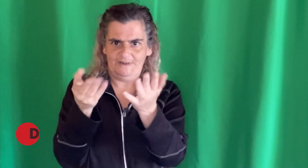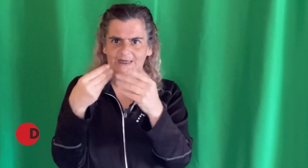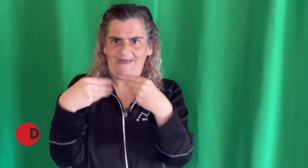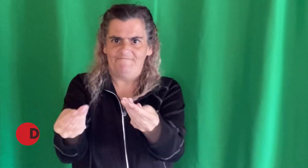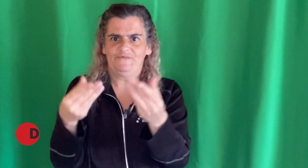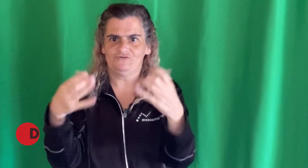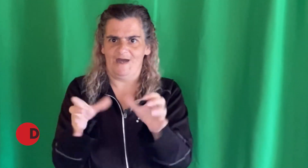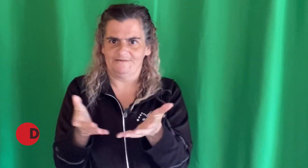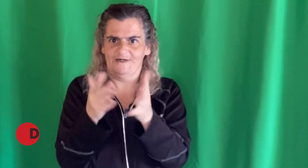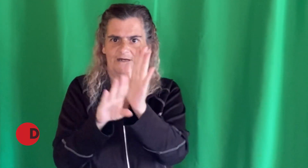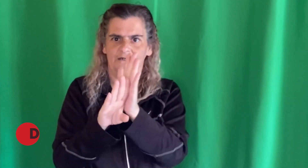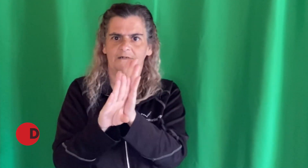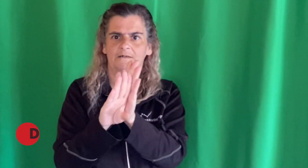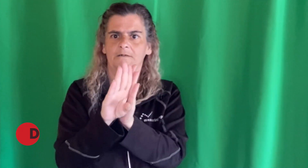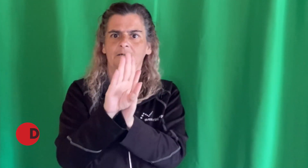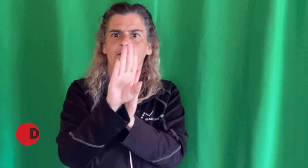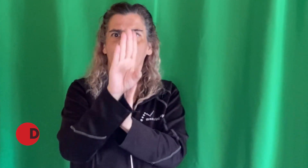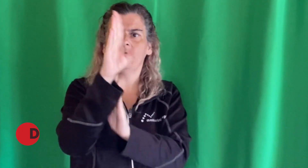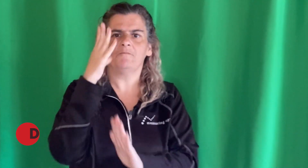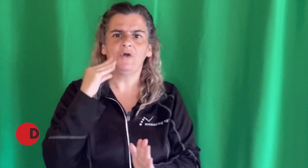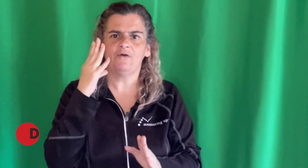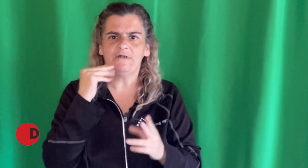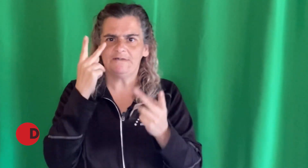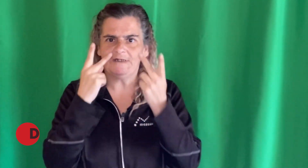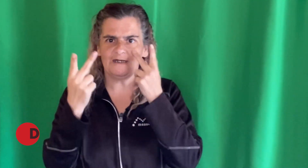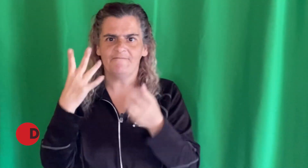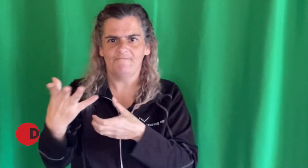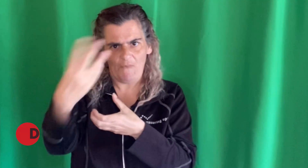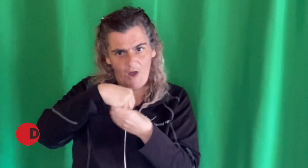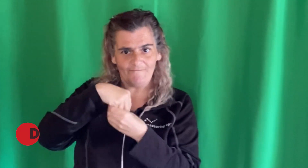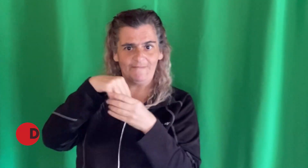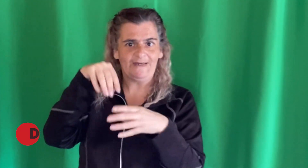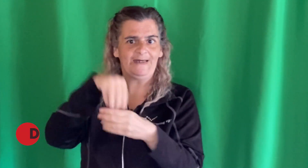give others a chance to develop experience and be involved in